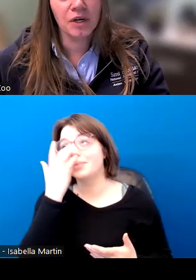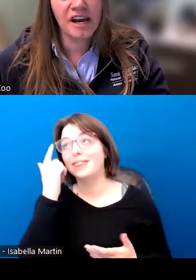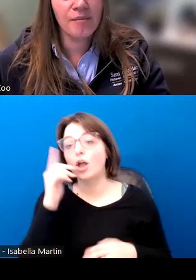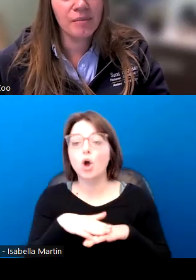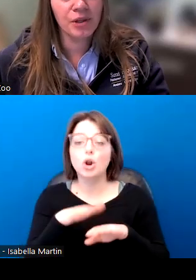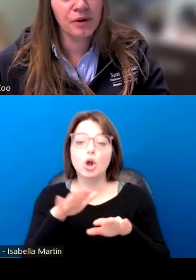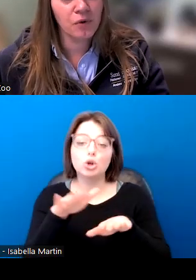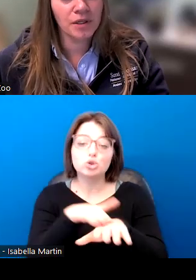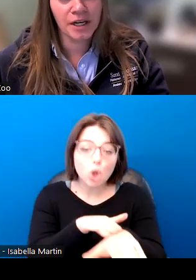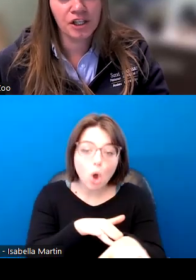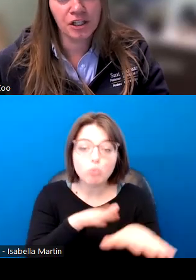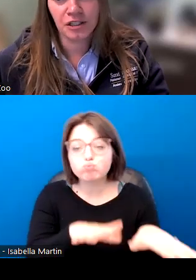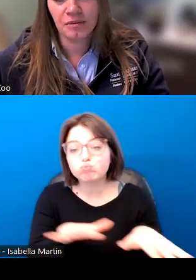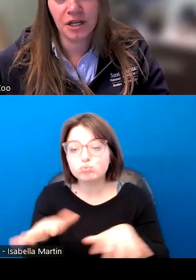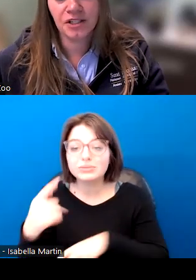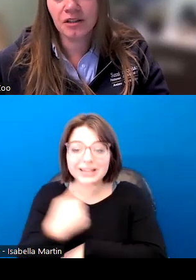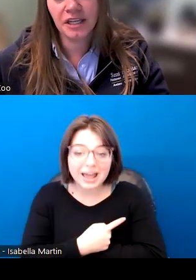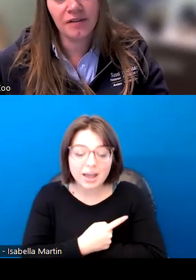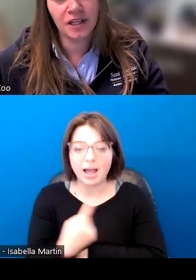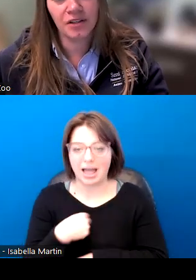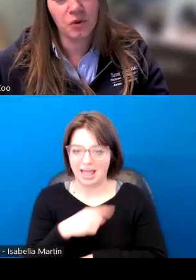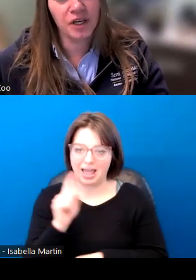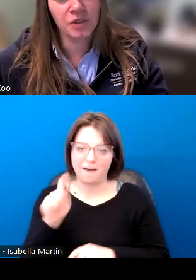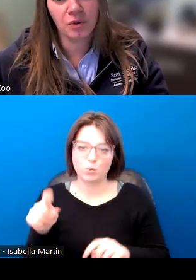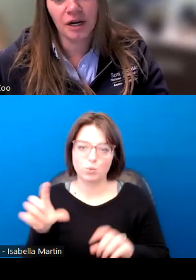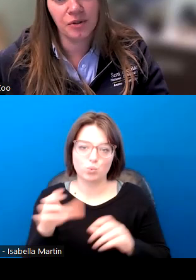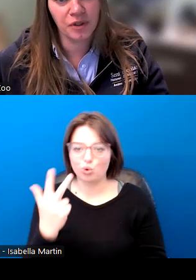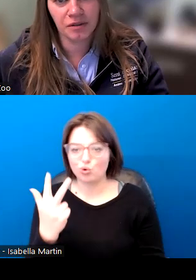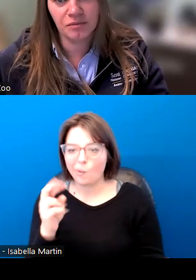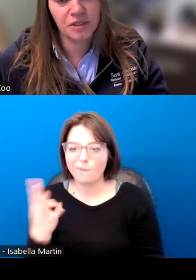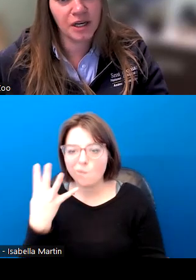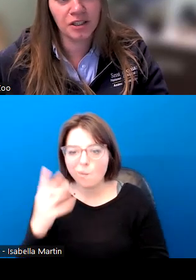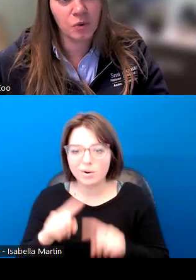when I have maybe three or four diet changes, but i certainly have days or weeks where I'm doing 10